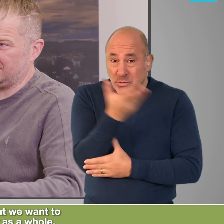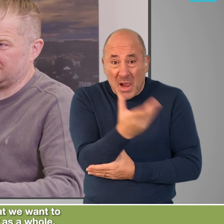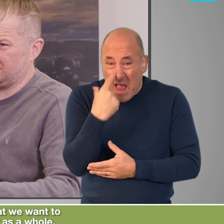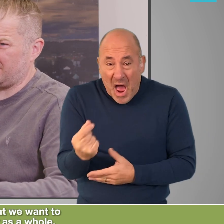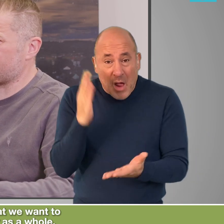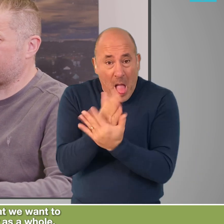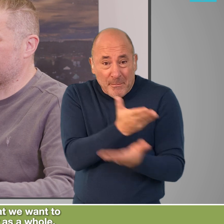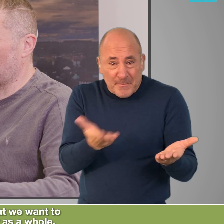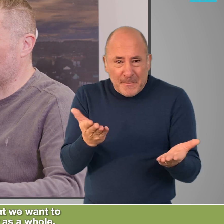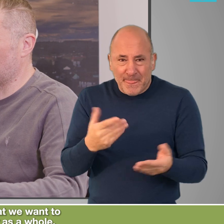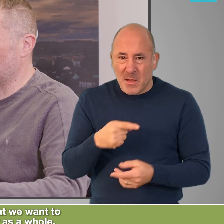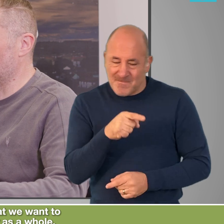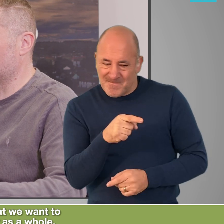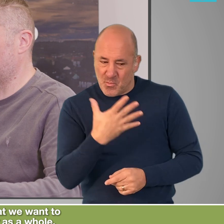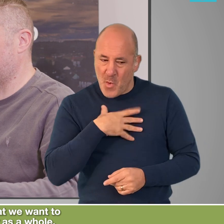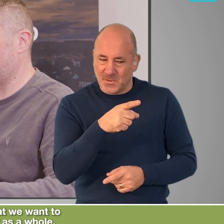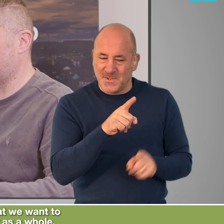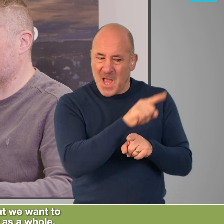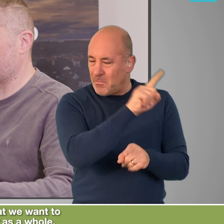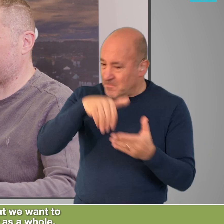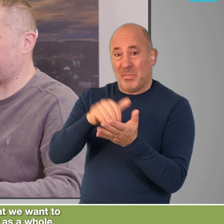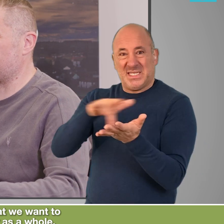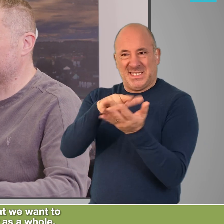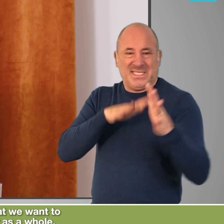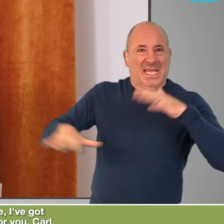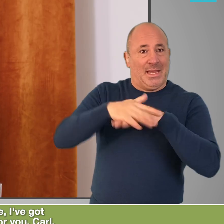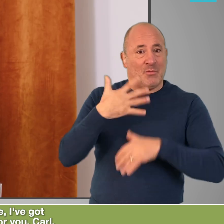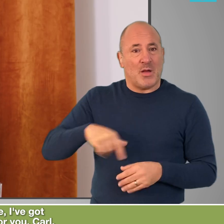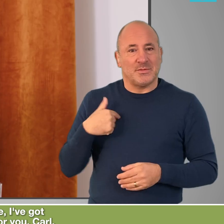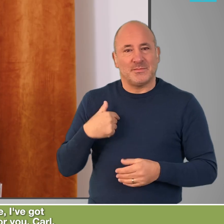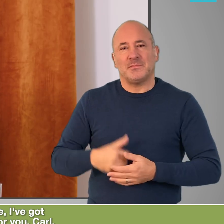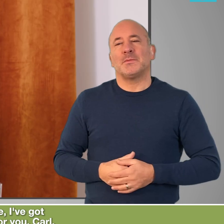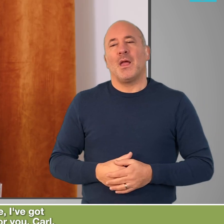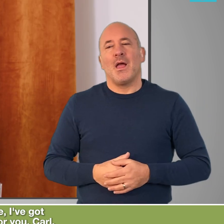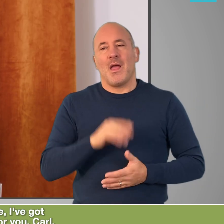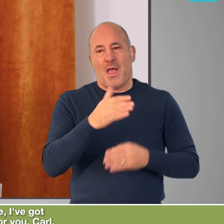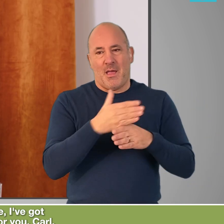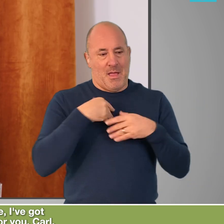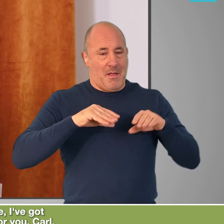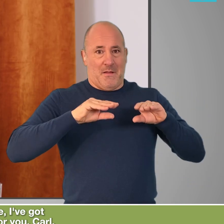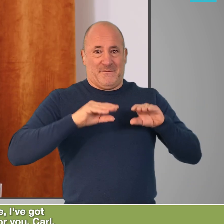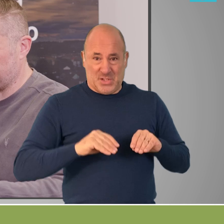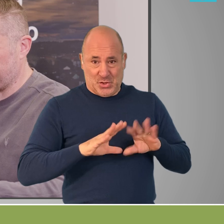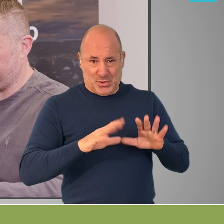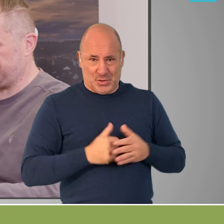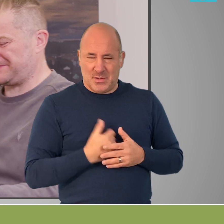And that's kind of what we want to apply across the city as a whole. So before we close, I've got one more question for you, Carl. Right.